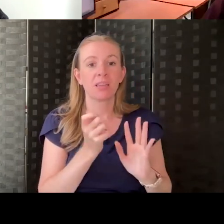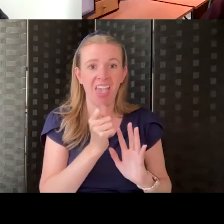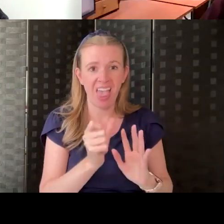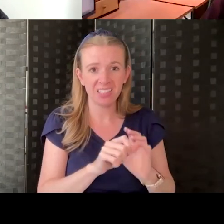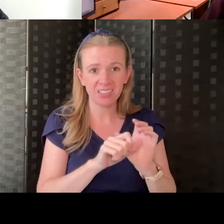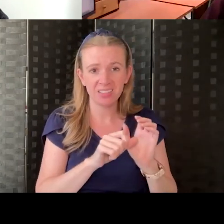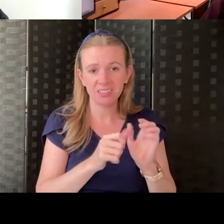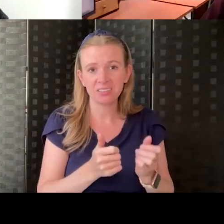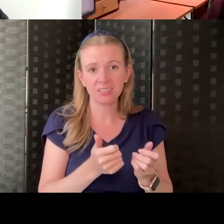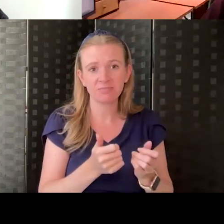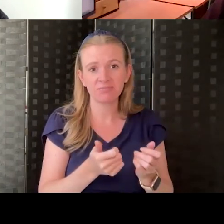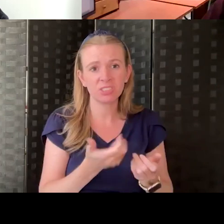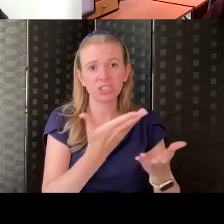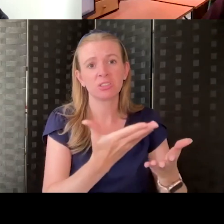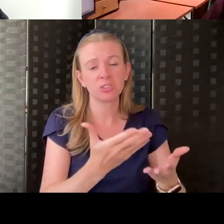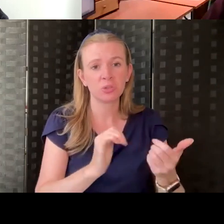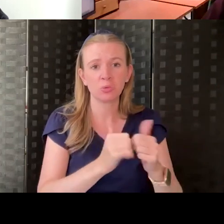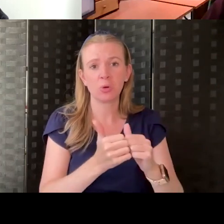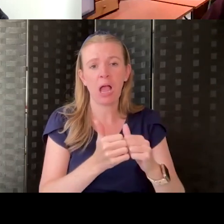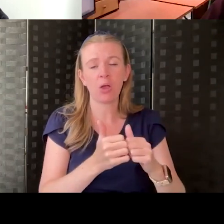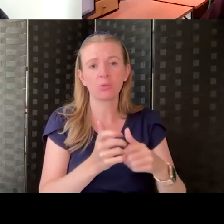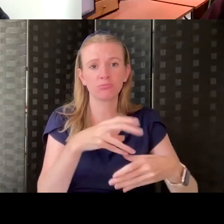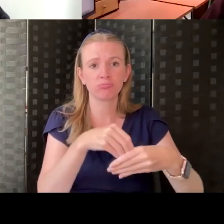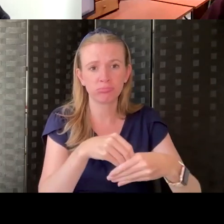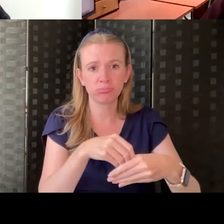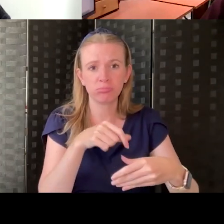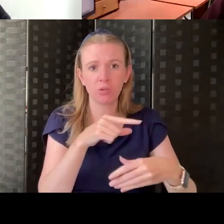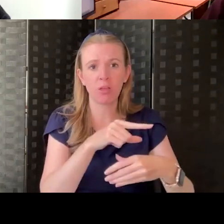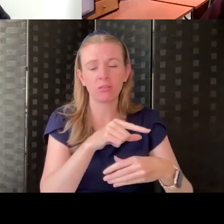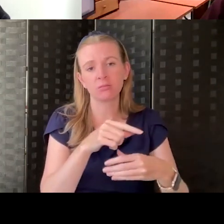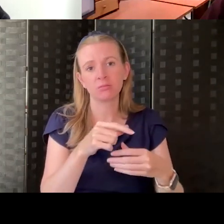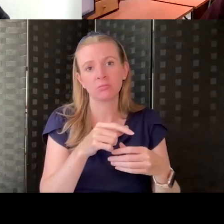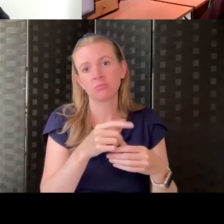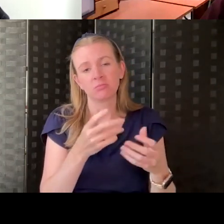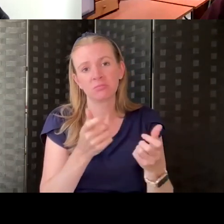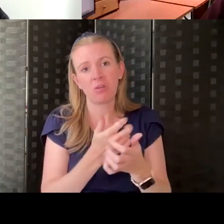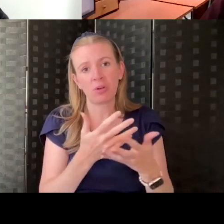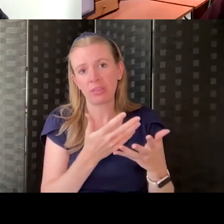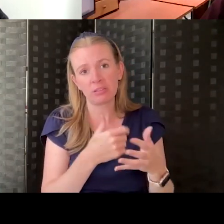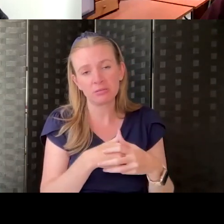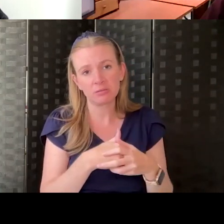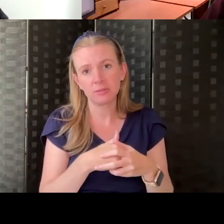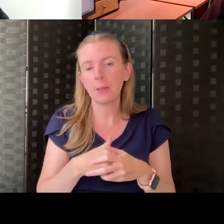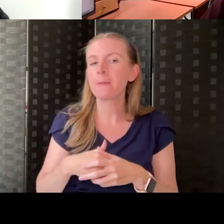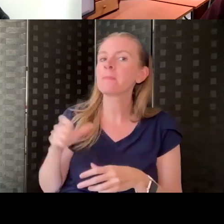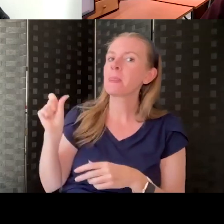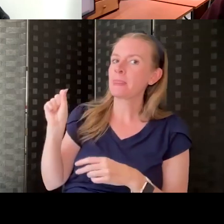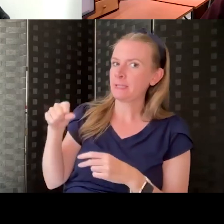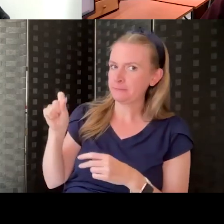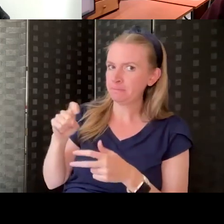to incorporate some of this, just getting going? >> Homer: Those three links that I shared,